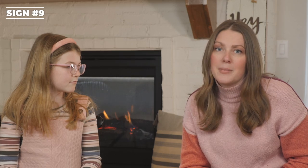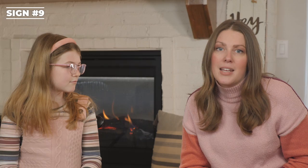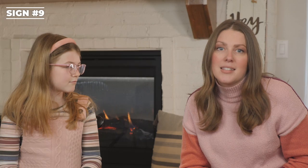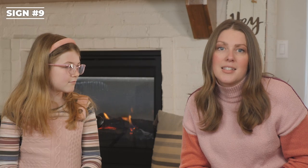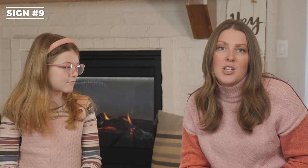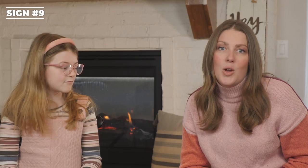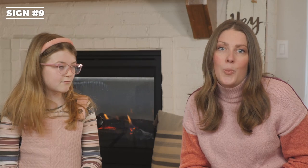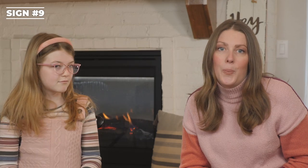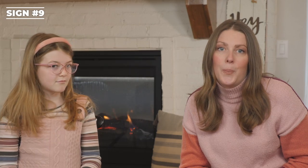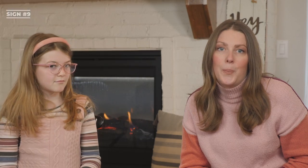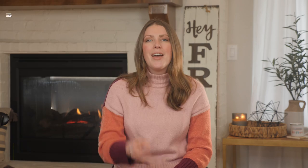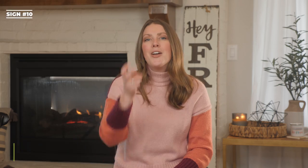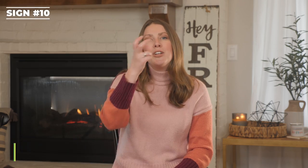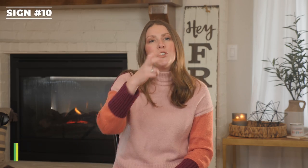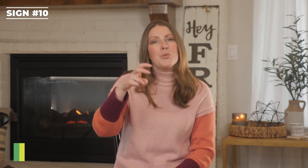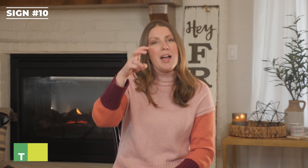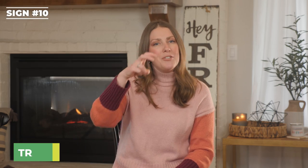I guess that's a no. 'Travel, travel'